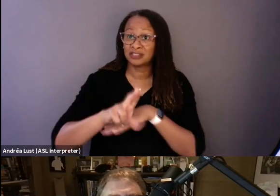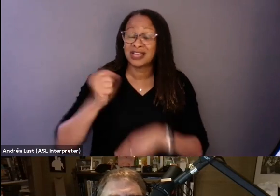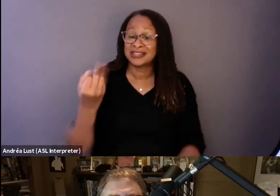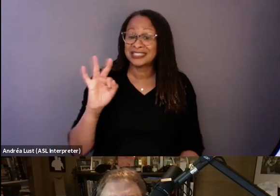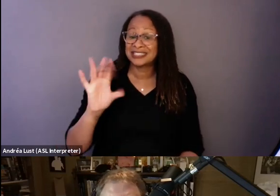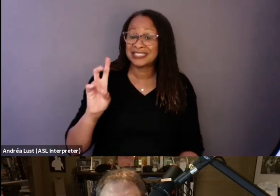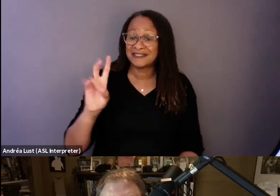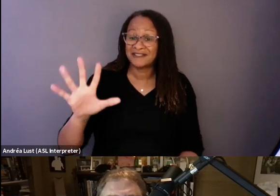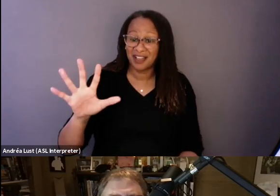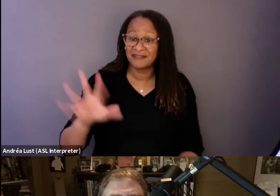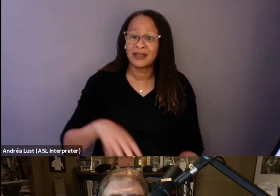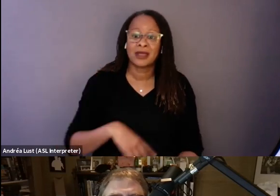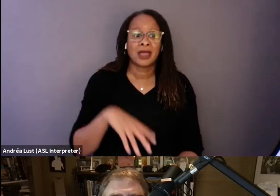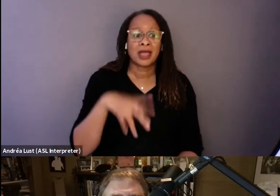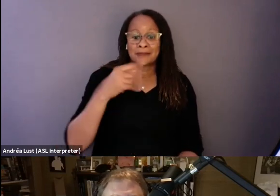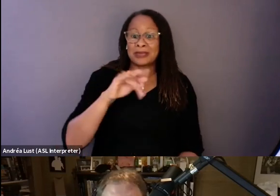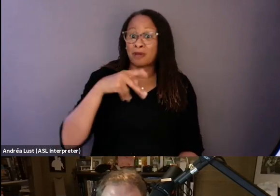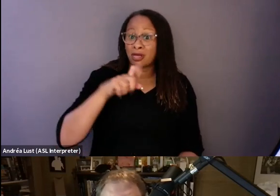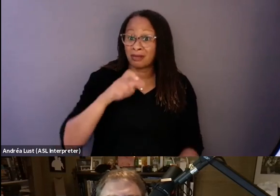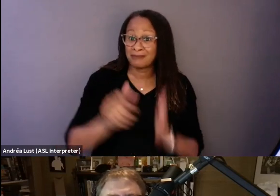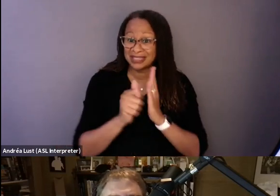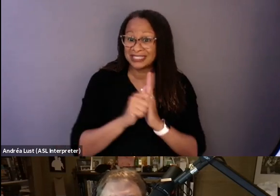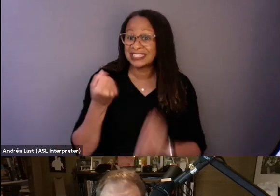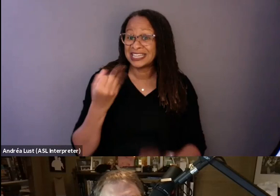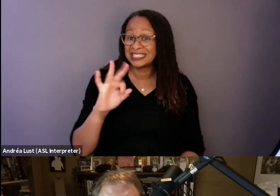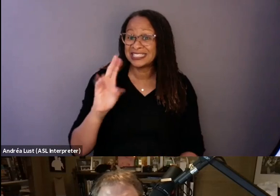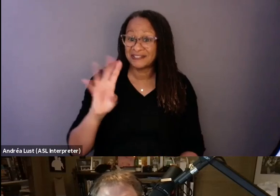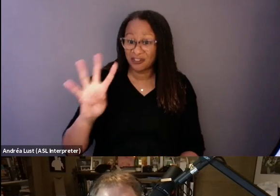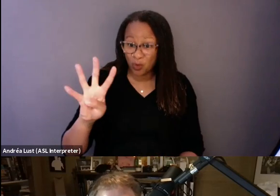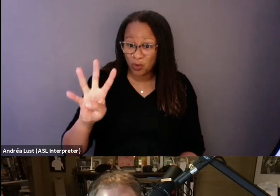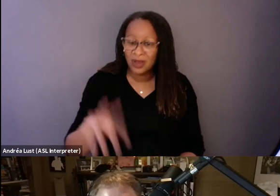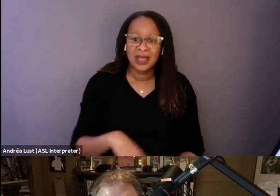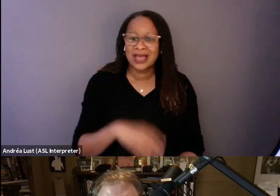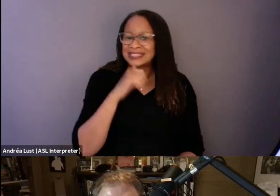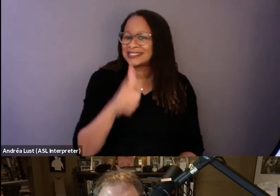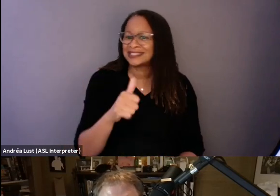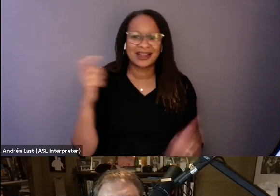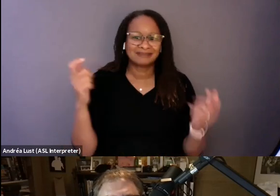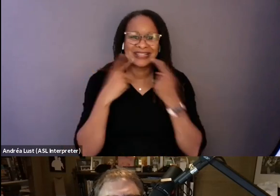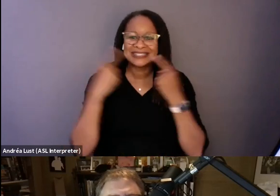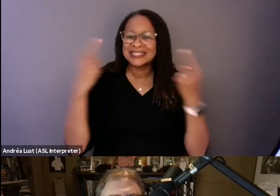People Magazine launched in 1974. This was not a celebrity culture in that time.